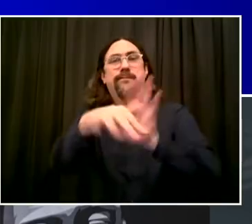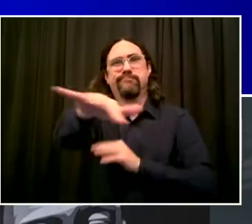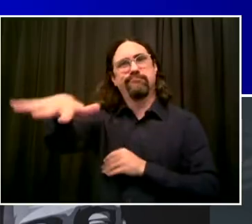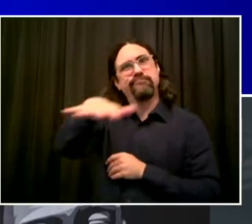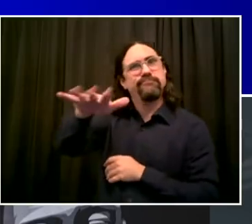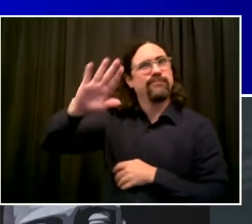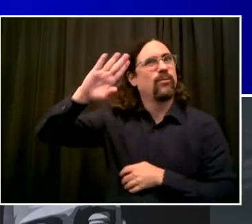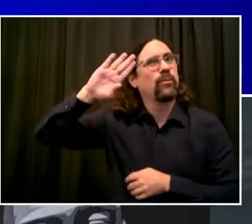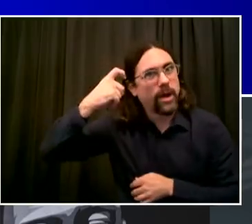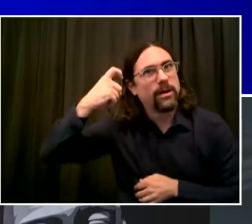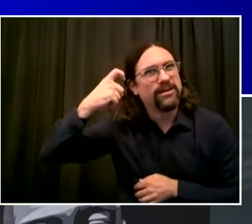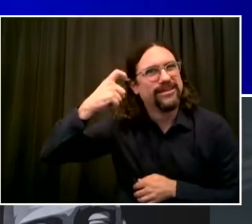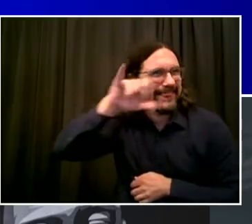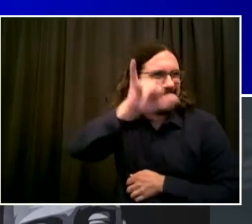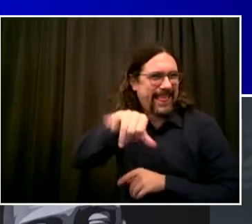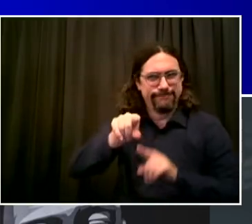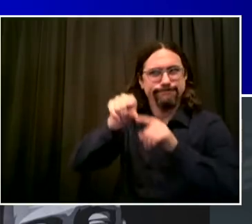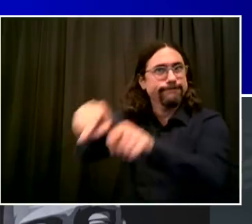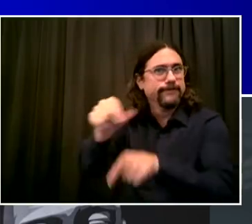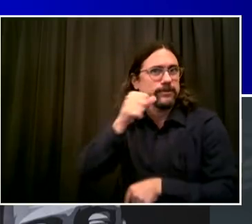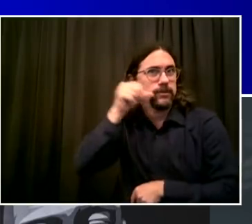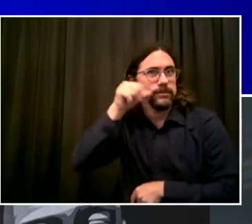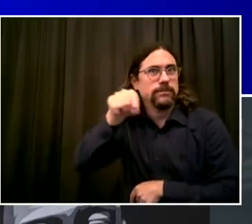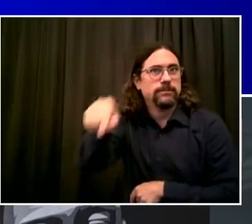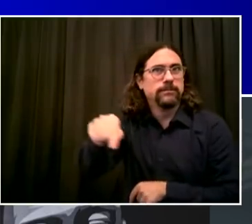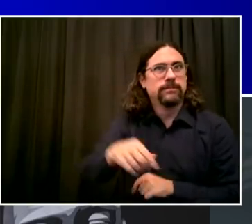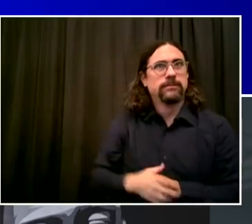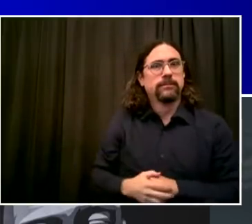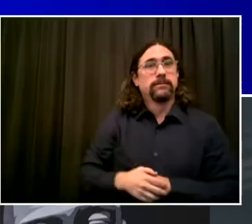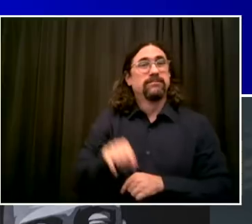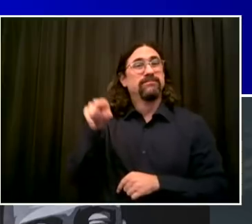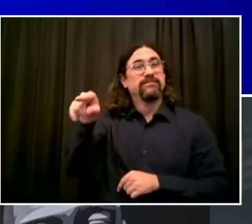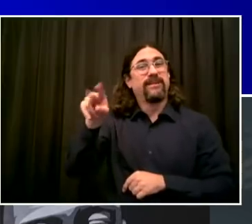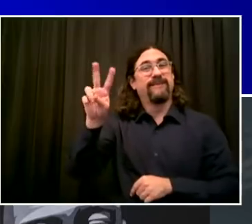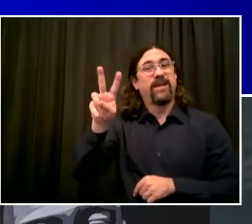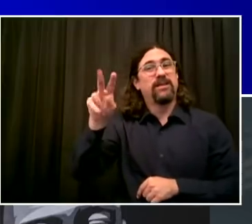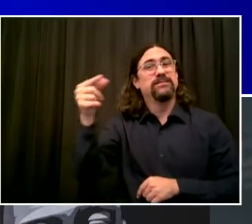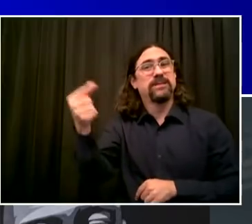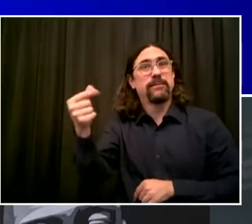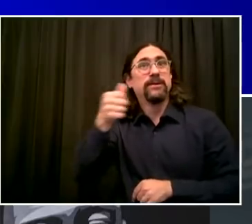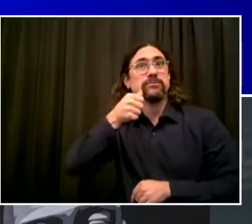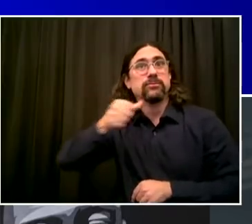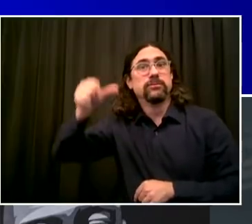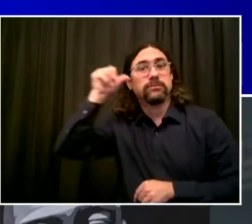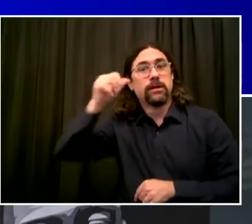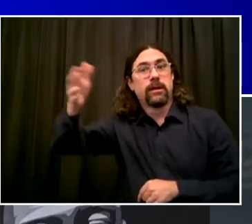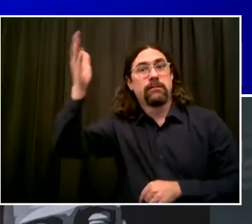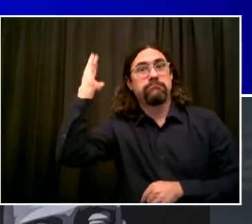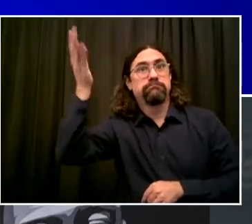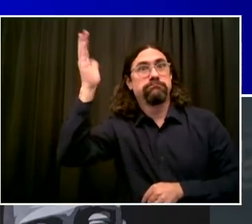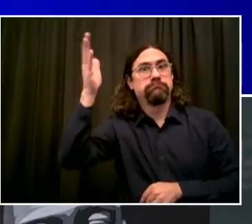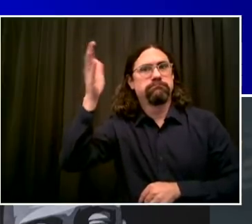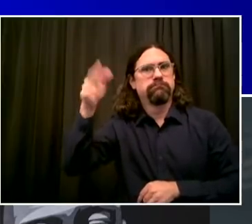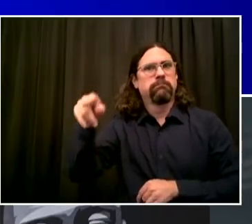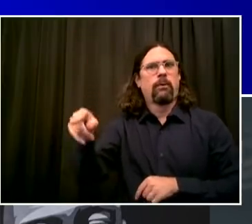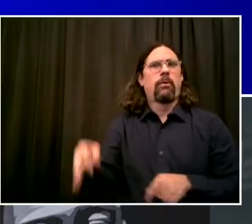HER DISTRICT IN THE BOX NEAR THE STADIUM. SHE WAS THERE BECAUSE SHE ALWAYS -- ALSO USED TO BE TE H CHAIR OF THE PUBLIC SAFETY COMMITTEE. WHEN SHE SPOKE,